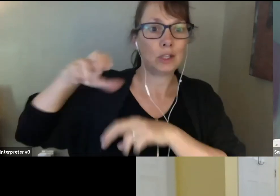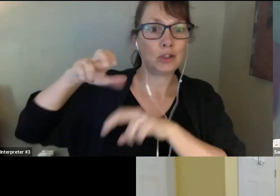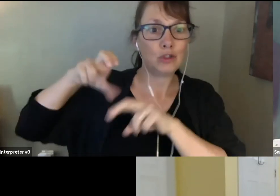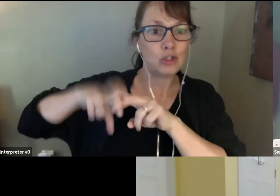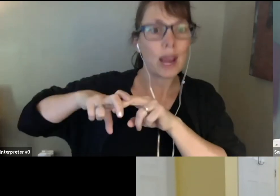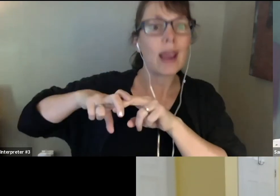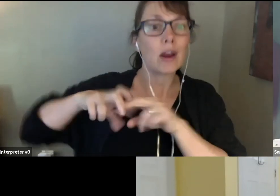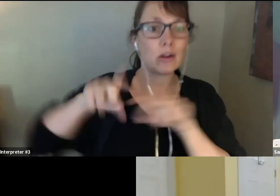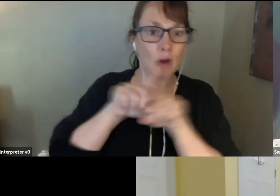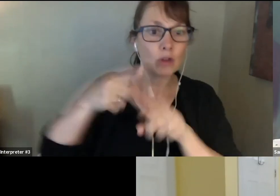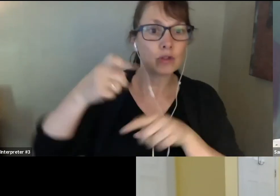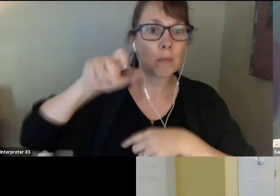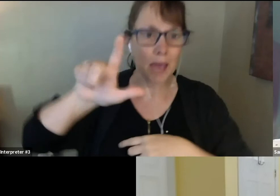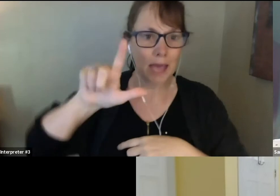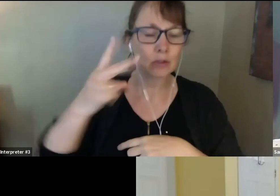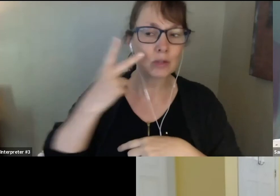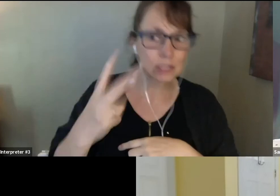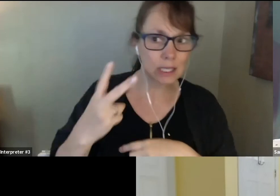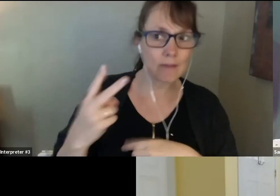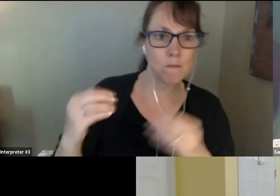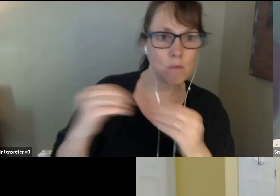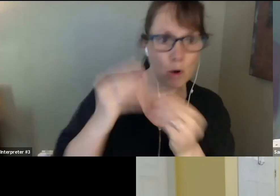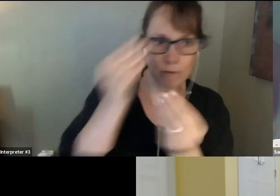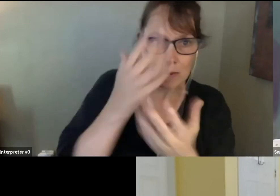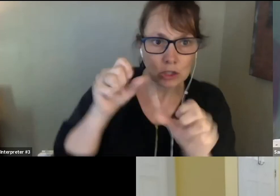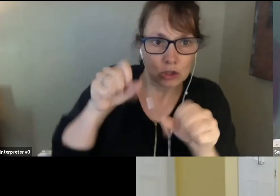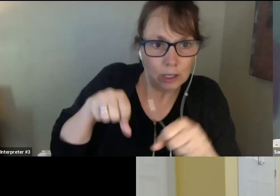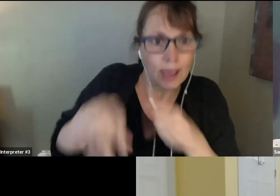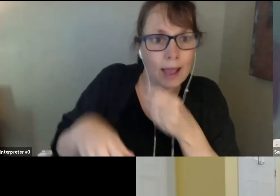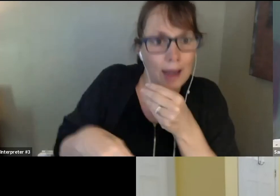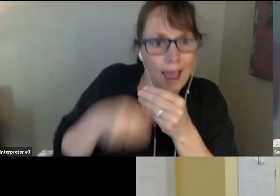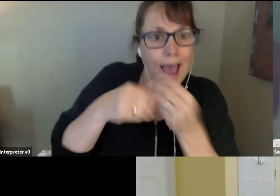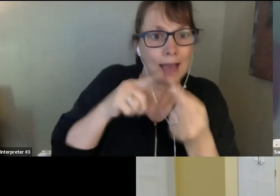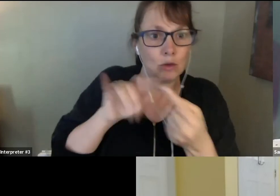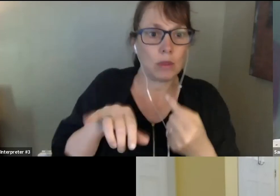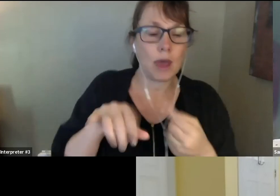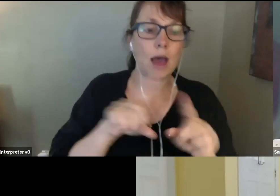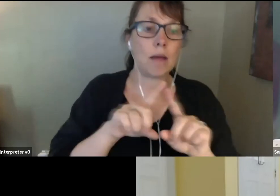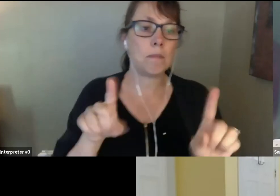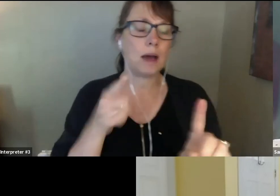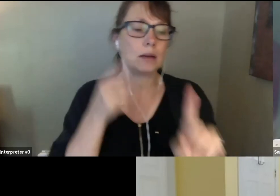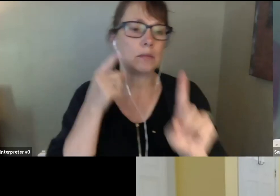some key things in that process. But I want to point out that we’re trying